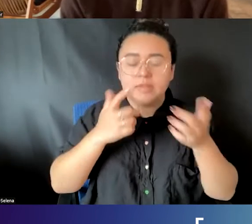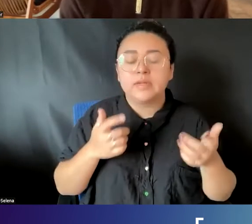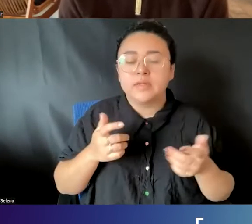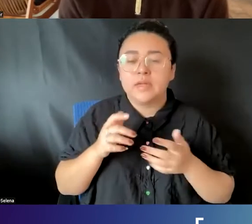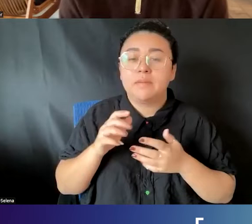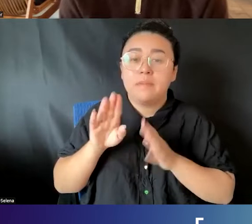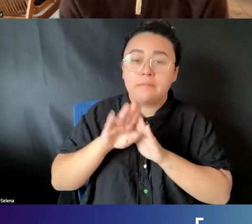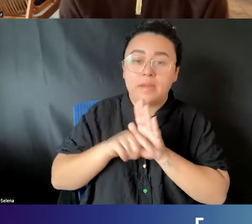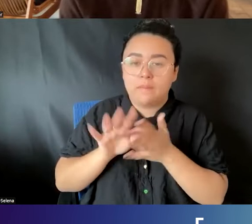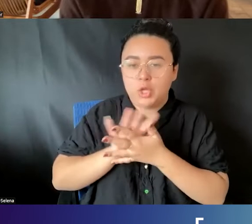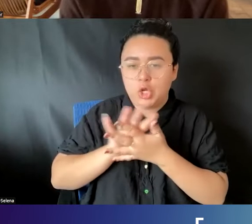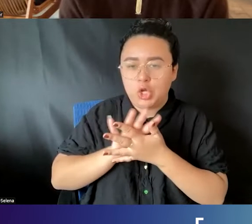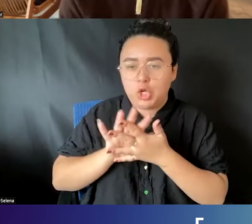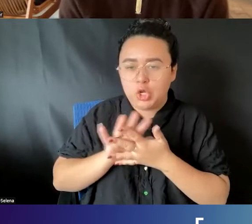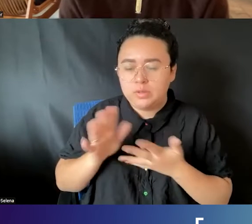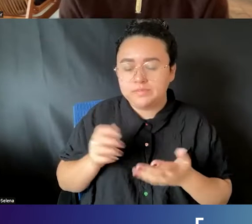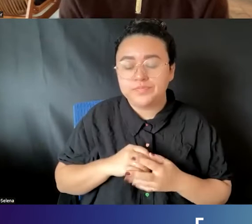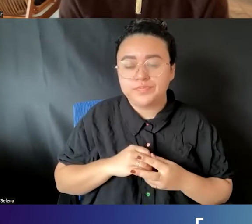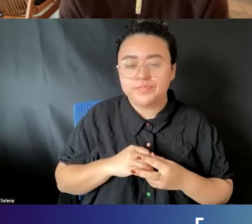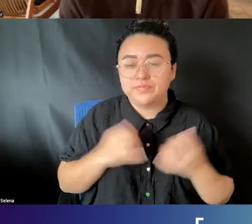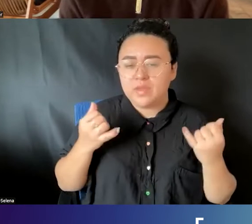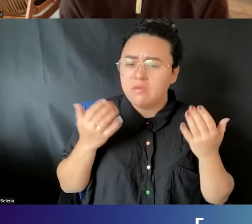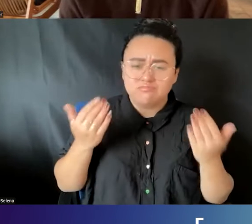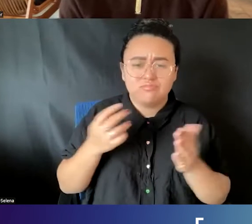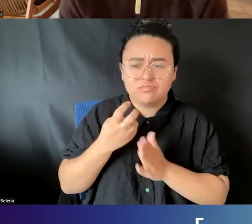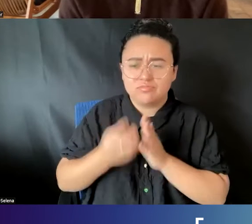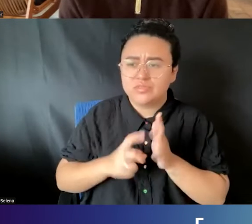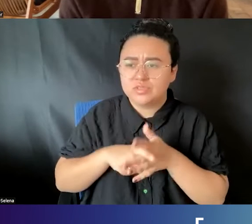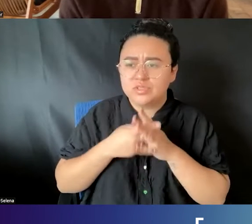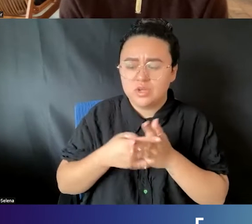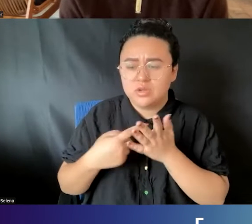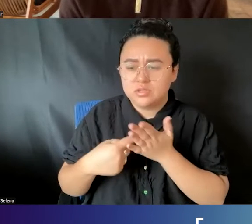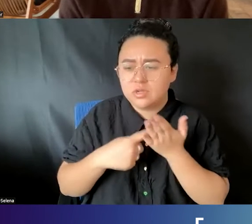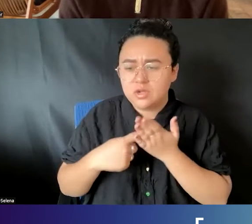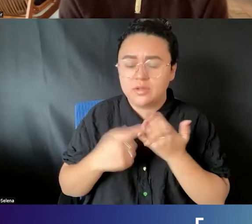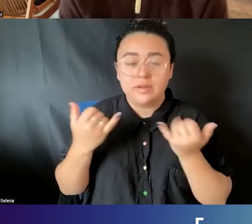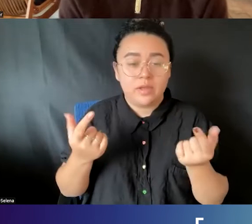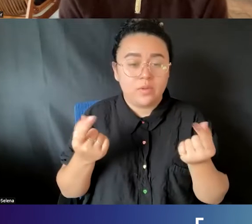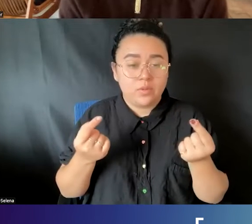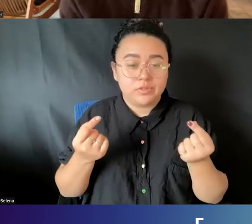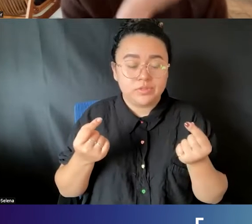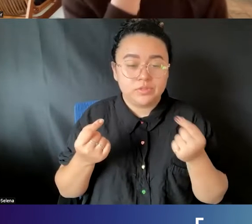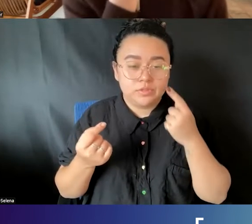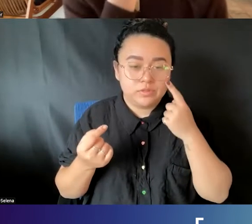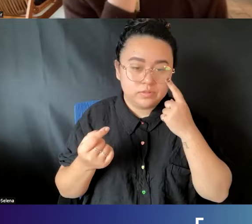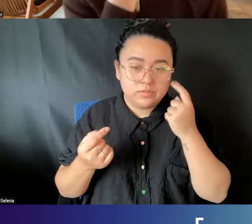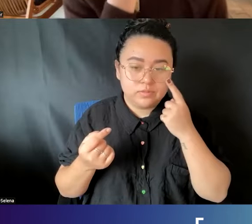So I think that we should just dig into it. And I think what I'll do is start with sharing my screen